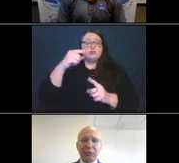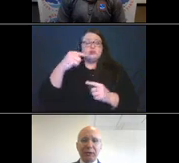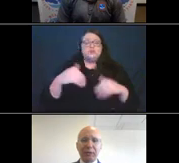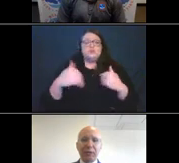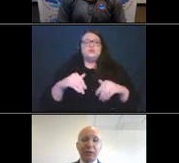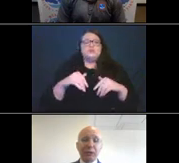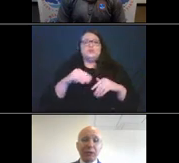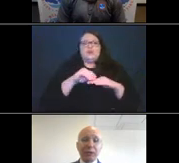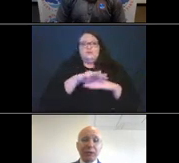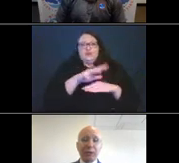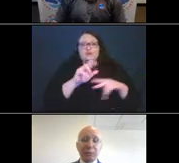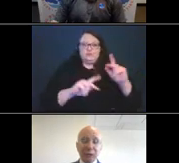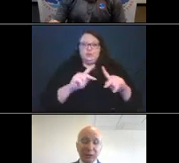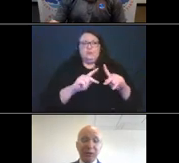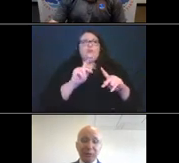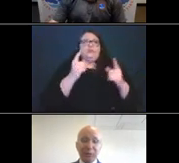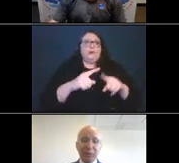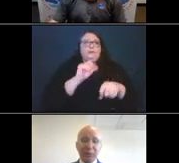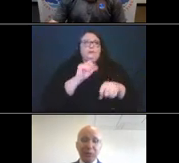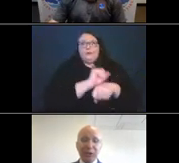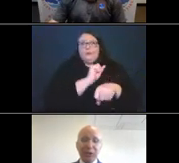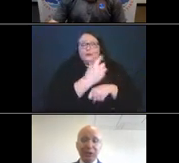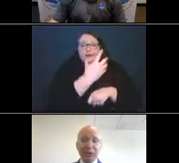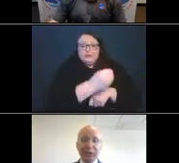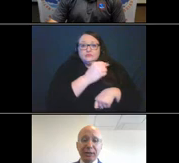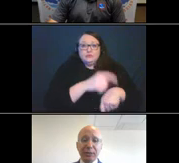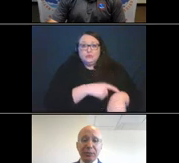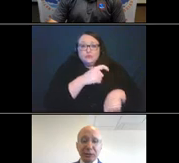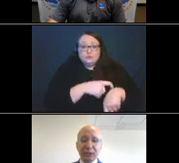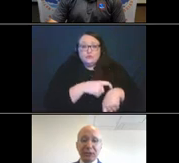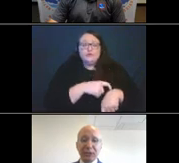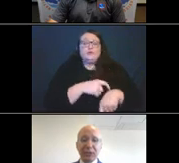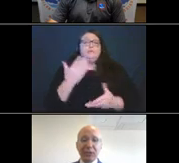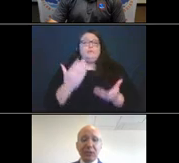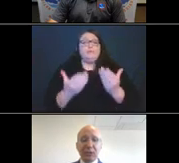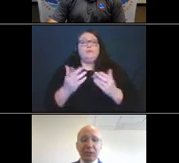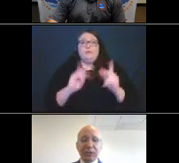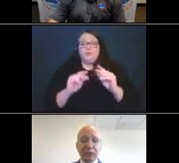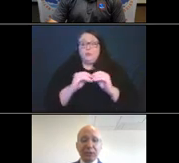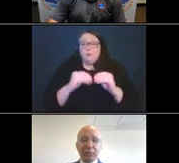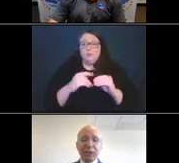long periods of time, particularly those people who may be more sensitive to heat, to run into